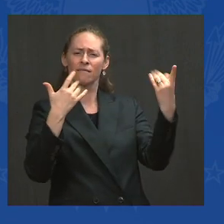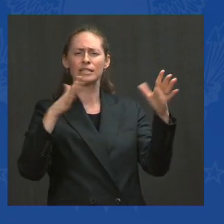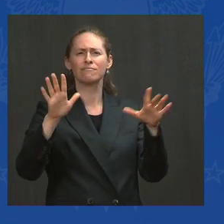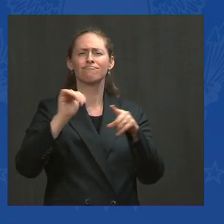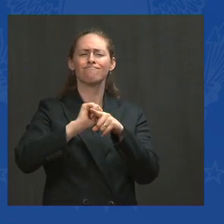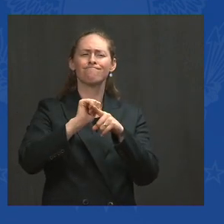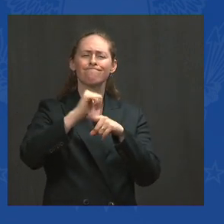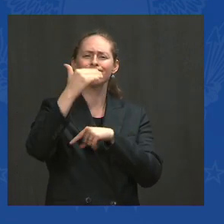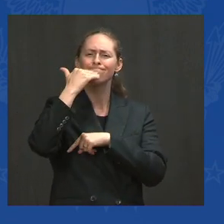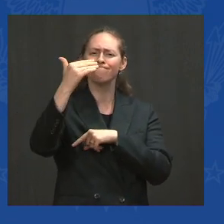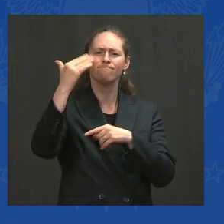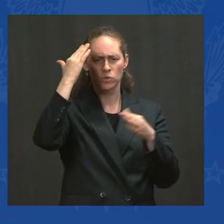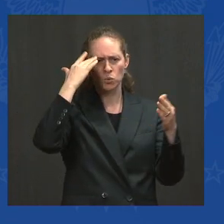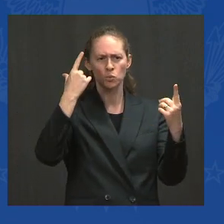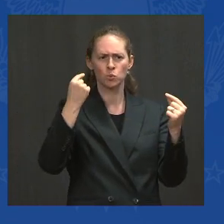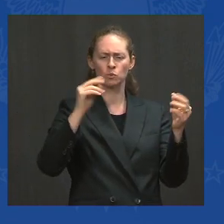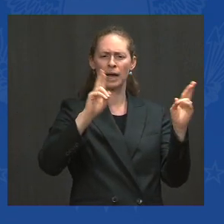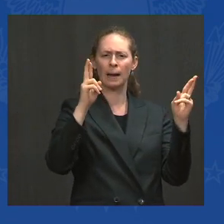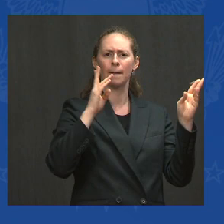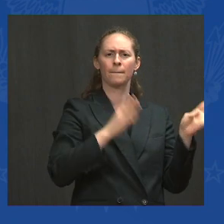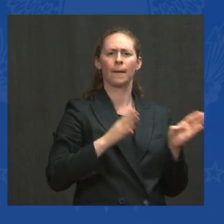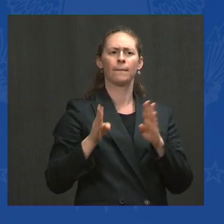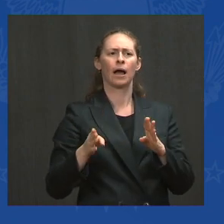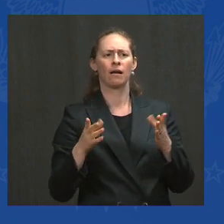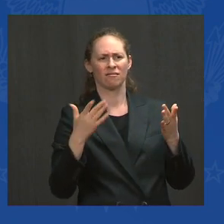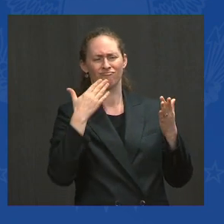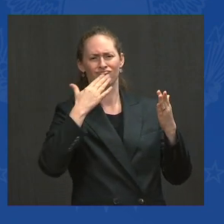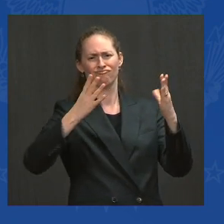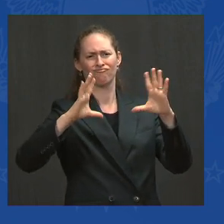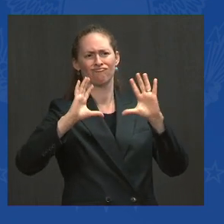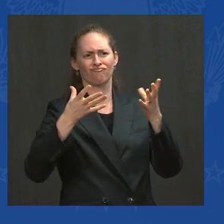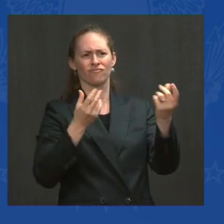army in the world -- and an air force against